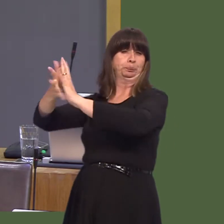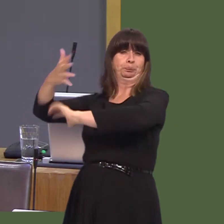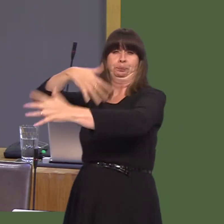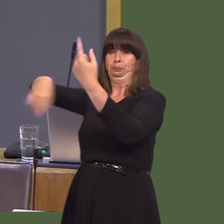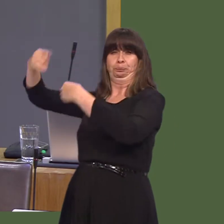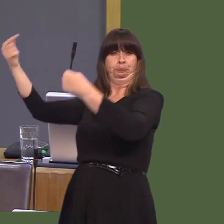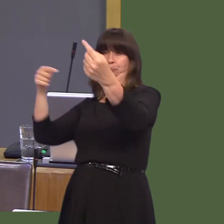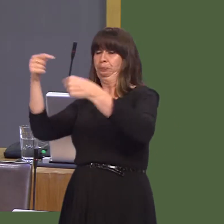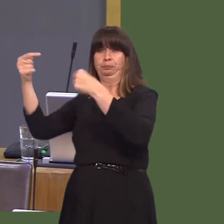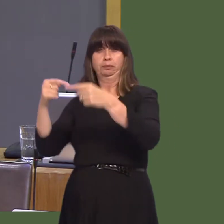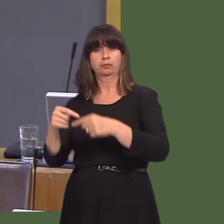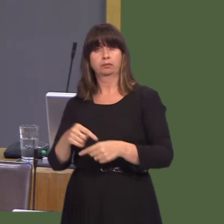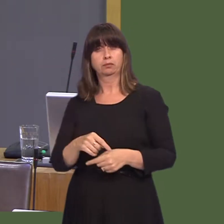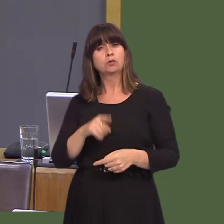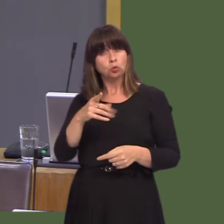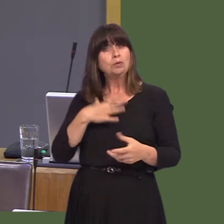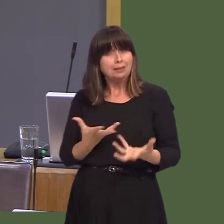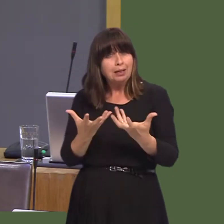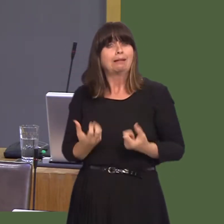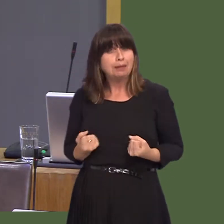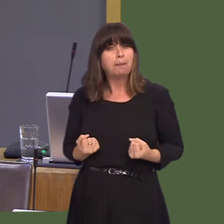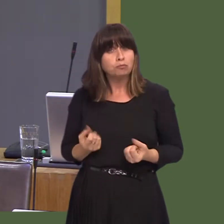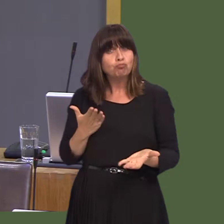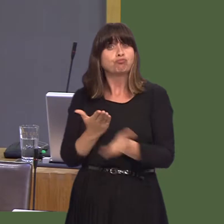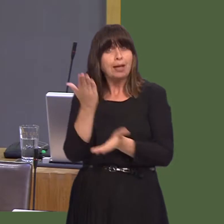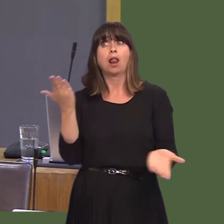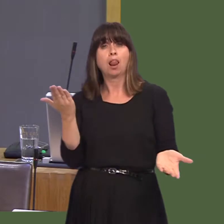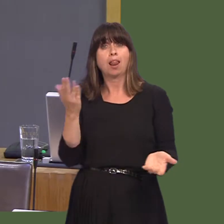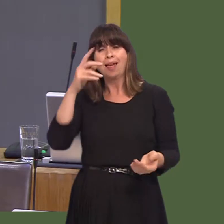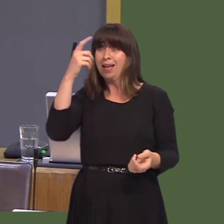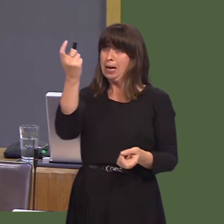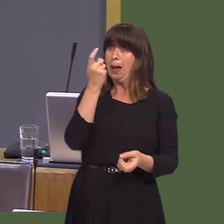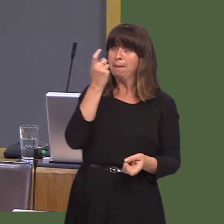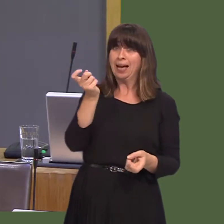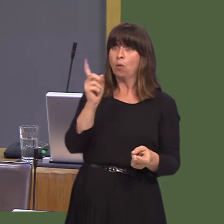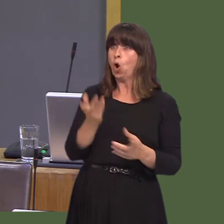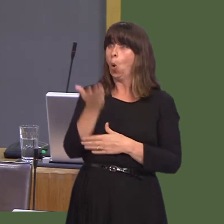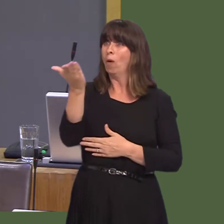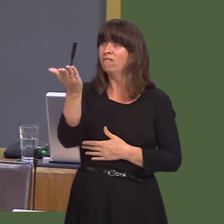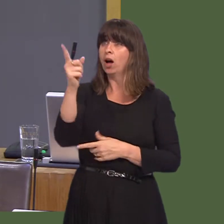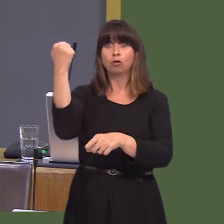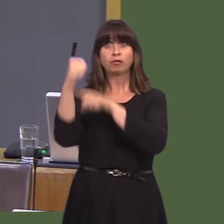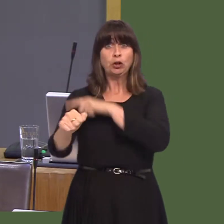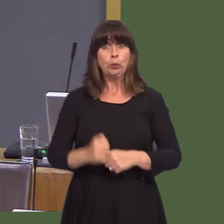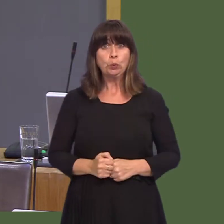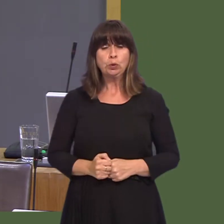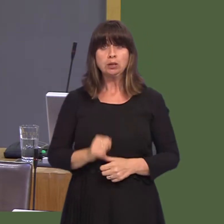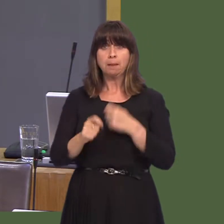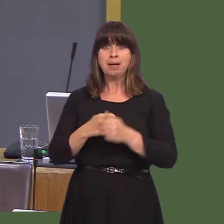do you refuse to accept reality? A 'no deal' Brexit is looming over us, and I don't think that your Government is doing